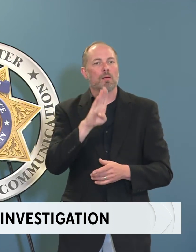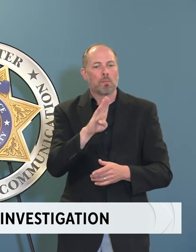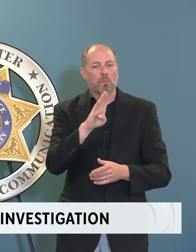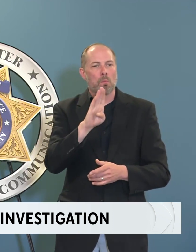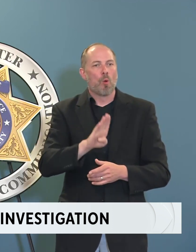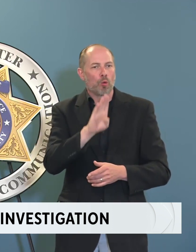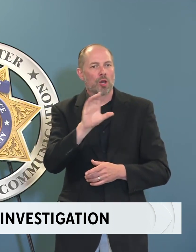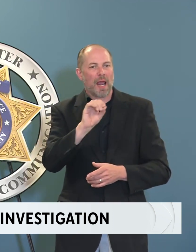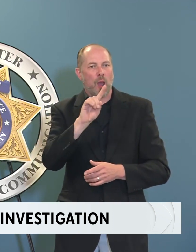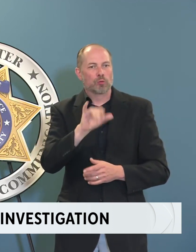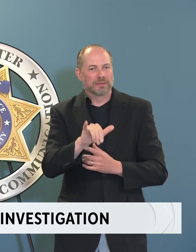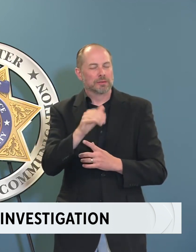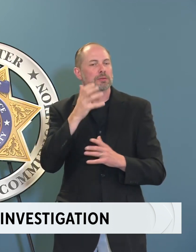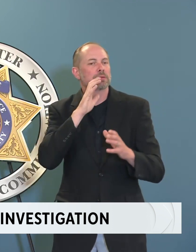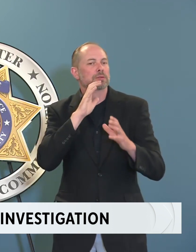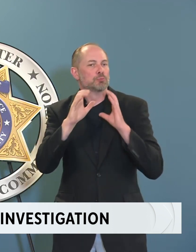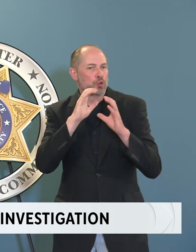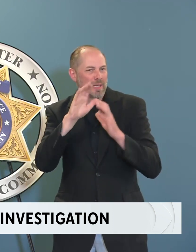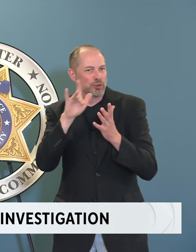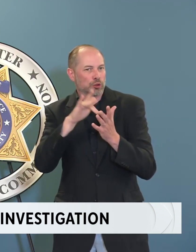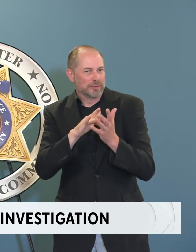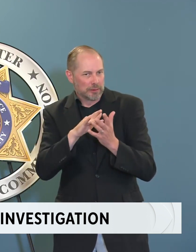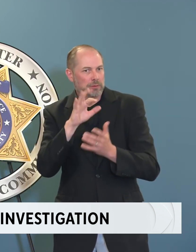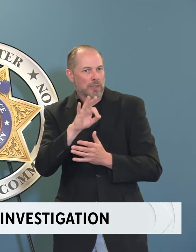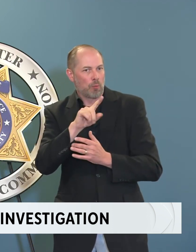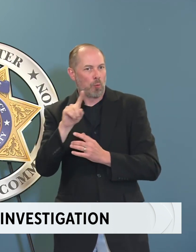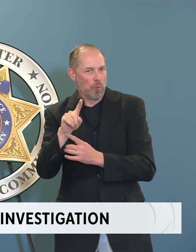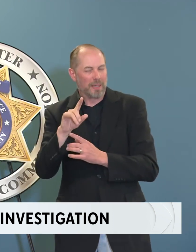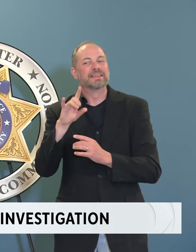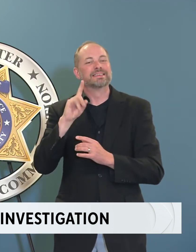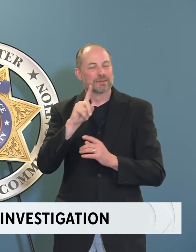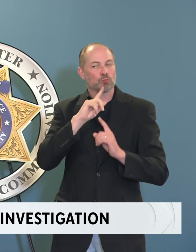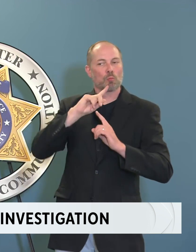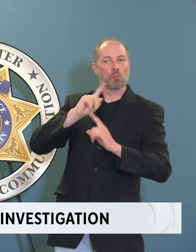SCRAP WOOD AND TREE BRANCHES. THE FIRE DREW THE ATTENTION OF A PASSERBY WHO CALLED THE